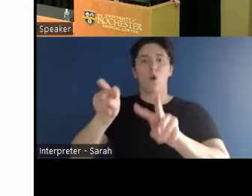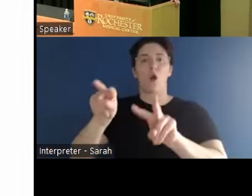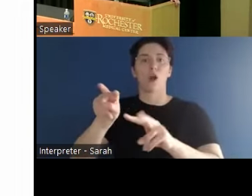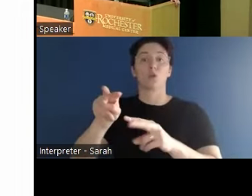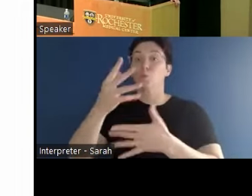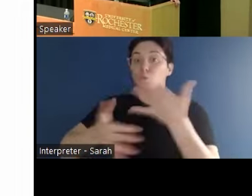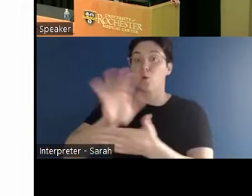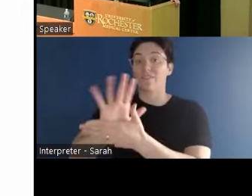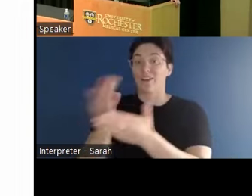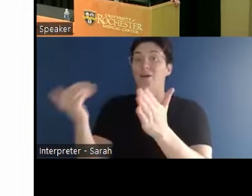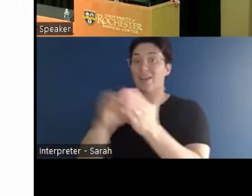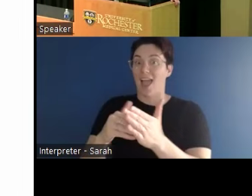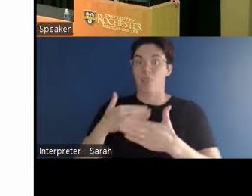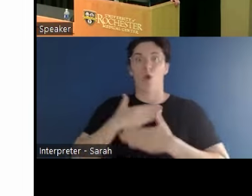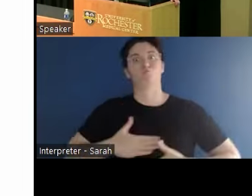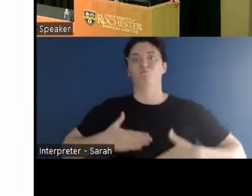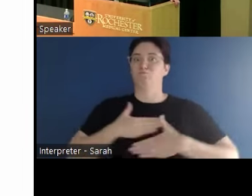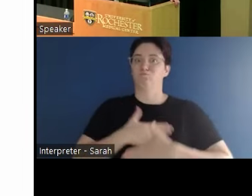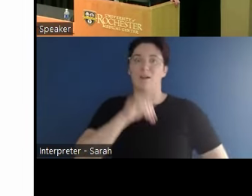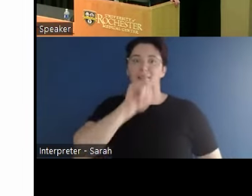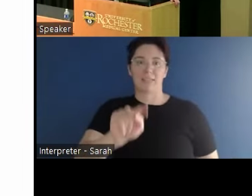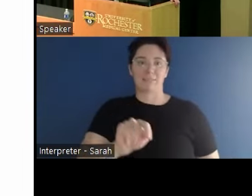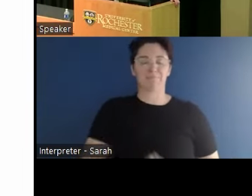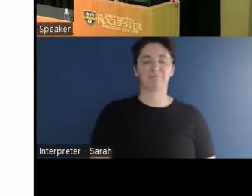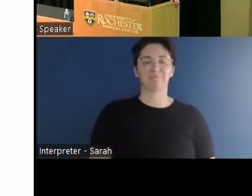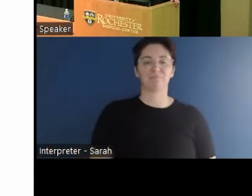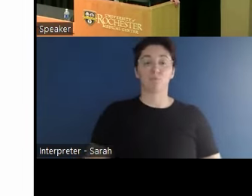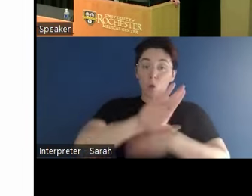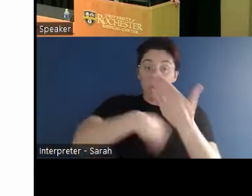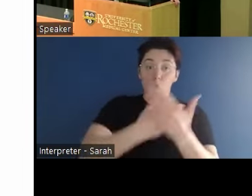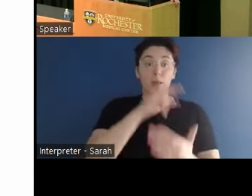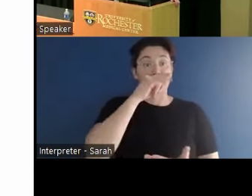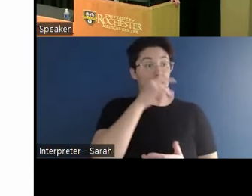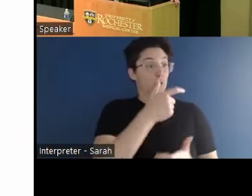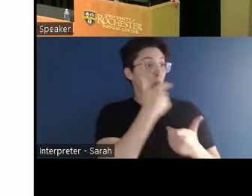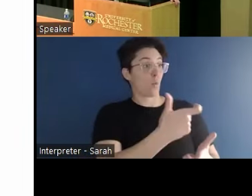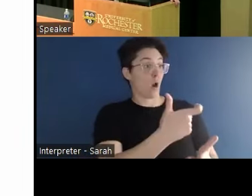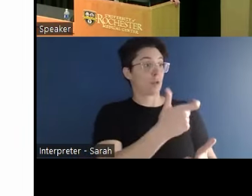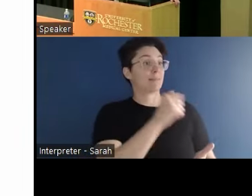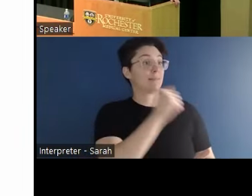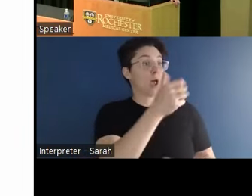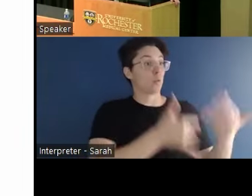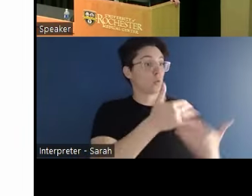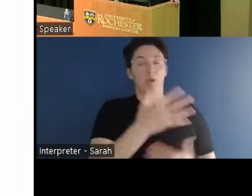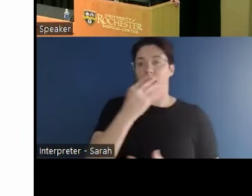they loved it and all of the kids were able to watch both the non-social and social video